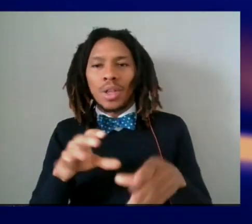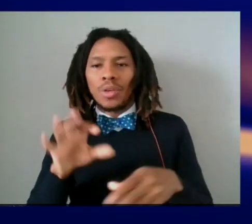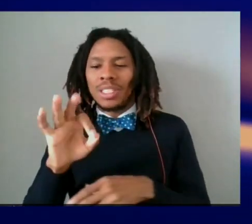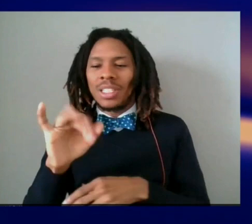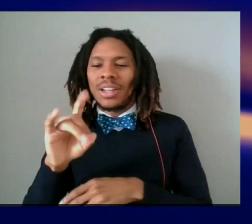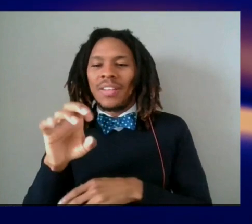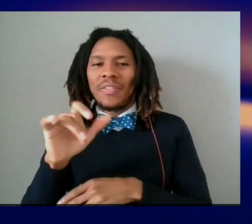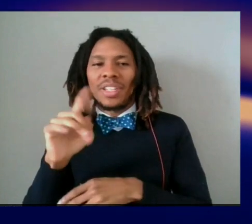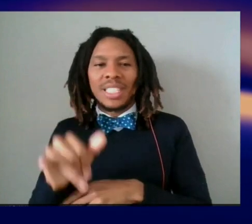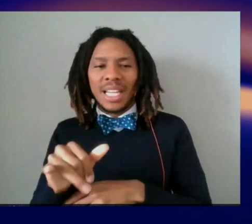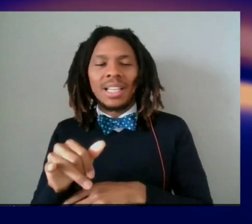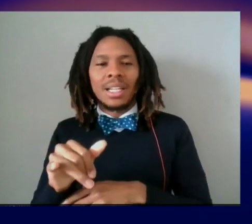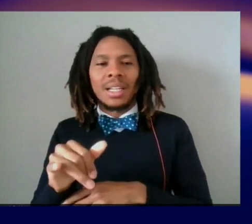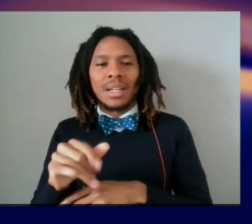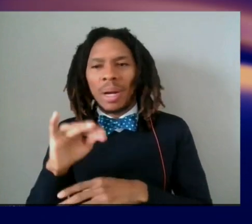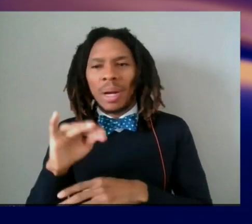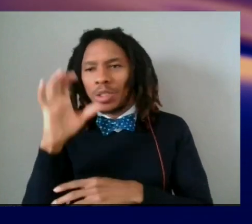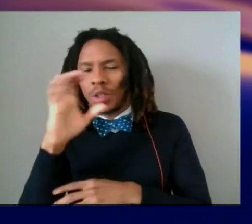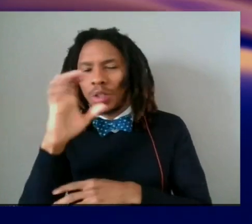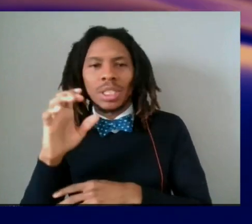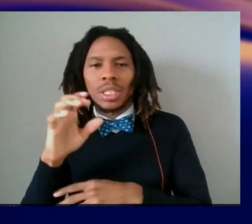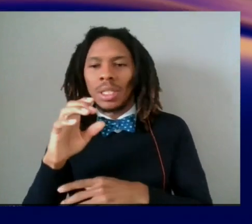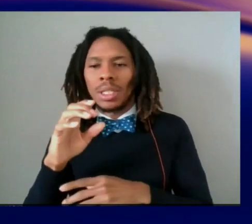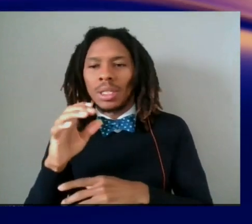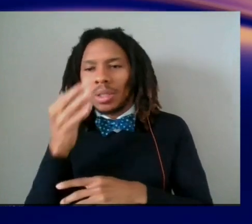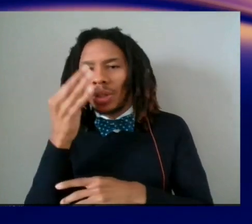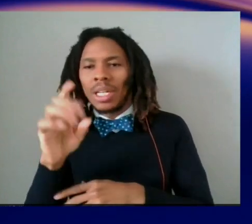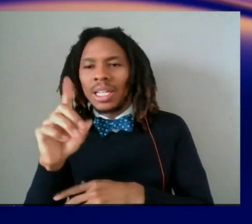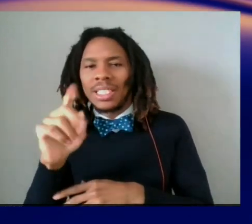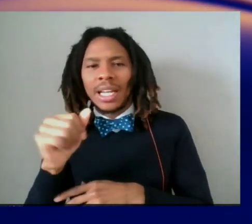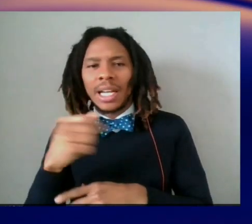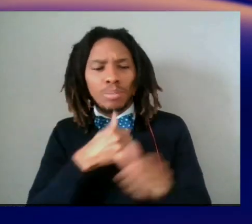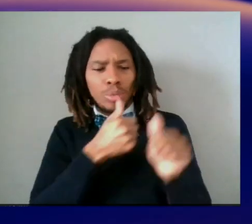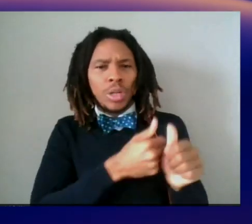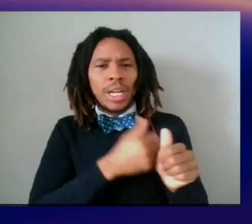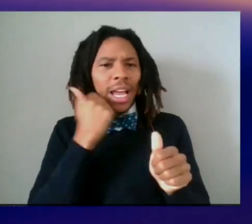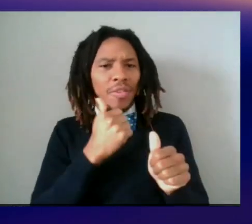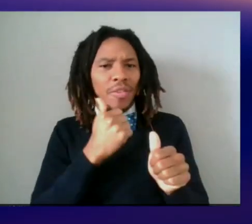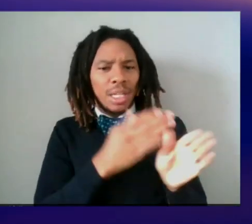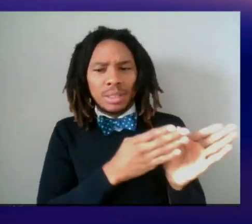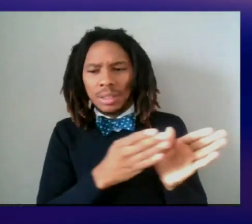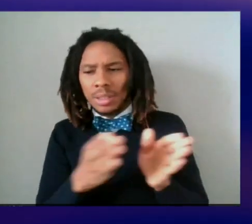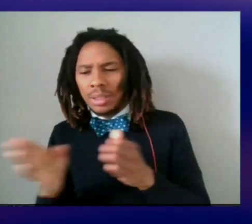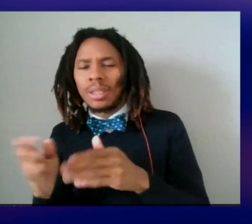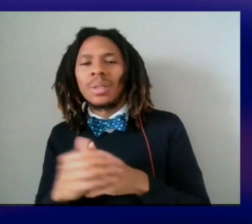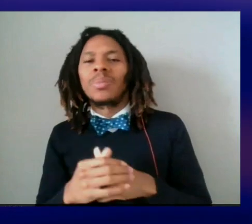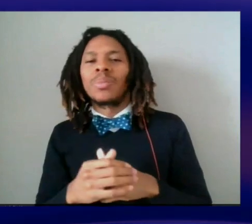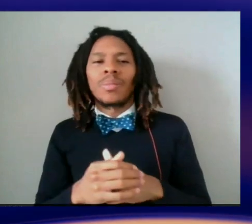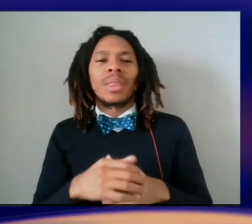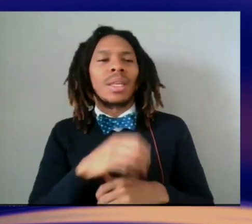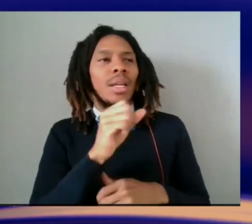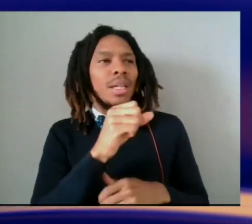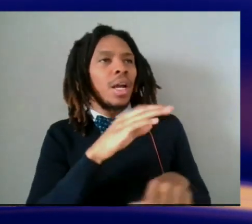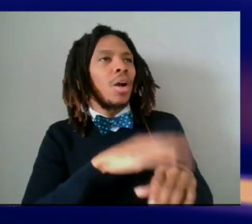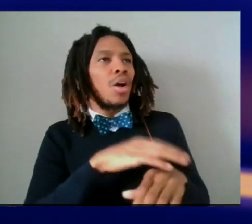That is what I'm tracking day to day. That's right. And also on-prem, so taking a scenario where you have some legacy sources running on-prem,